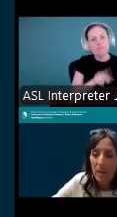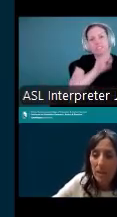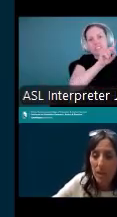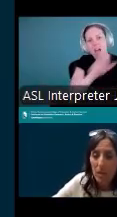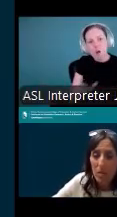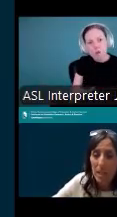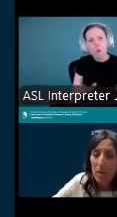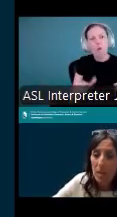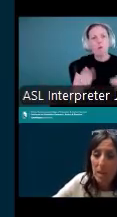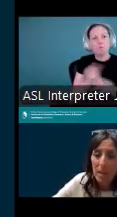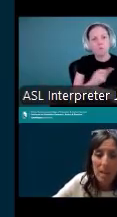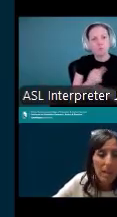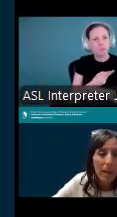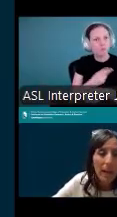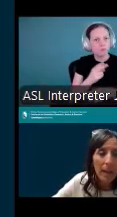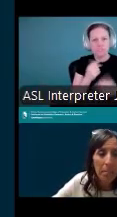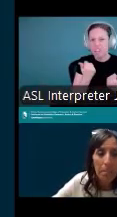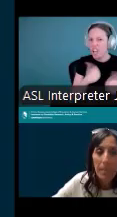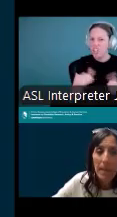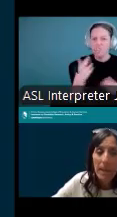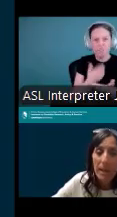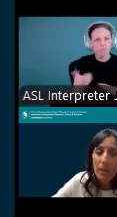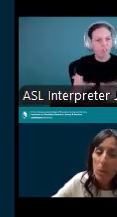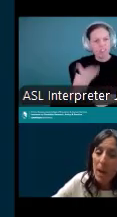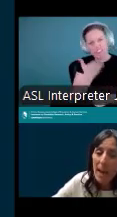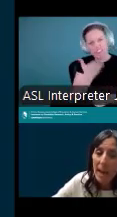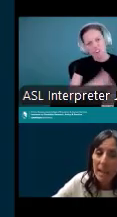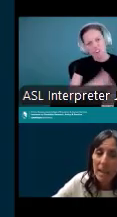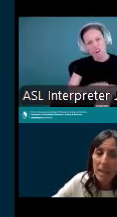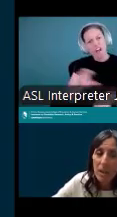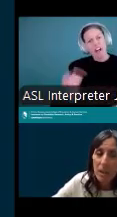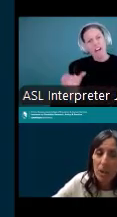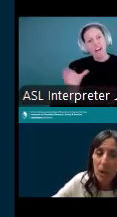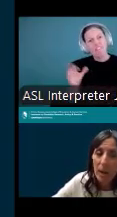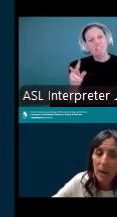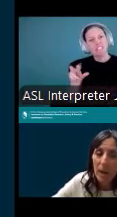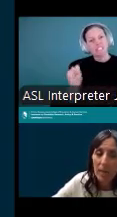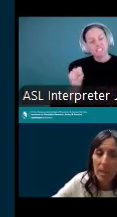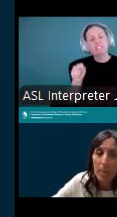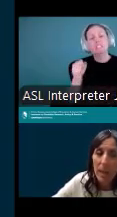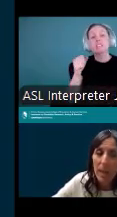of those resources, and if you want access to our Canvas page,